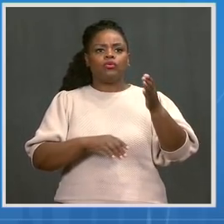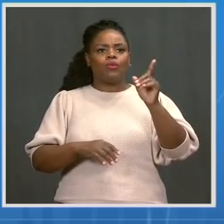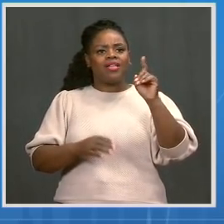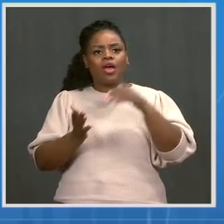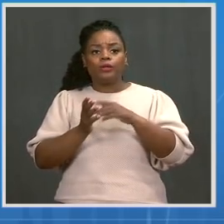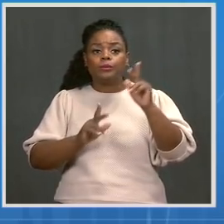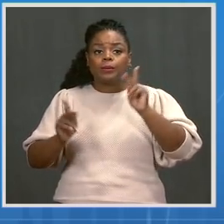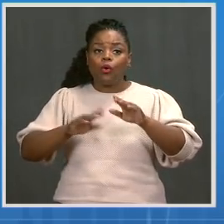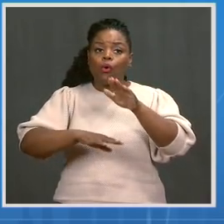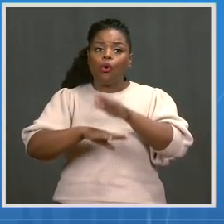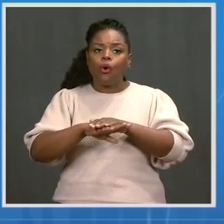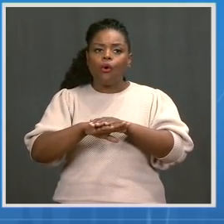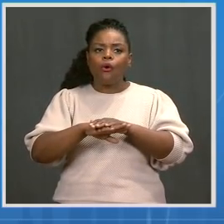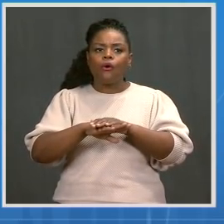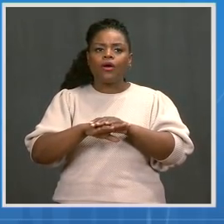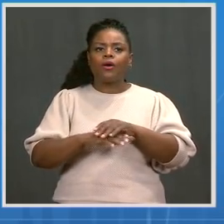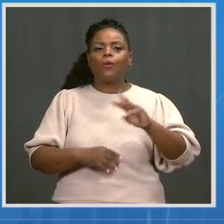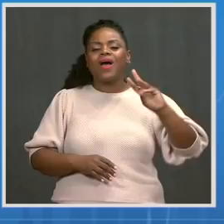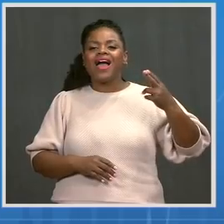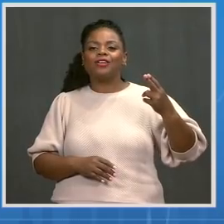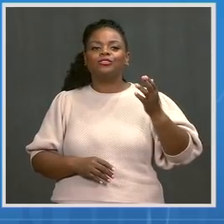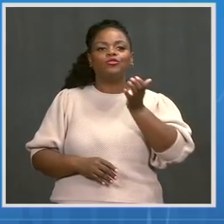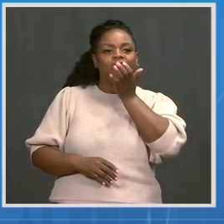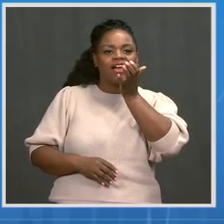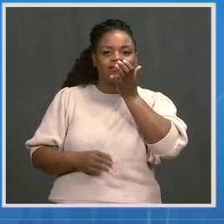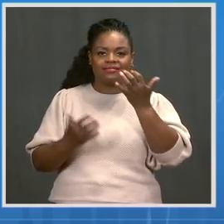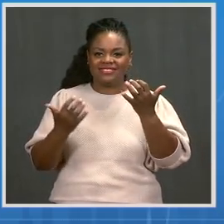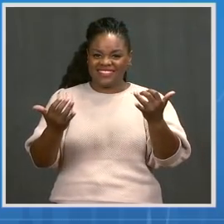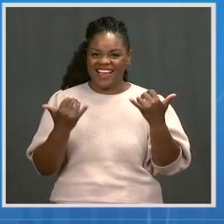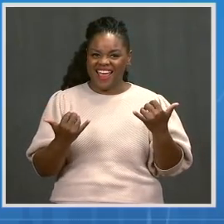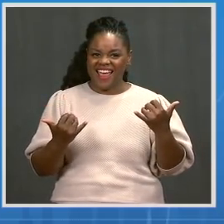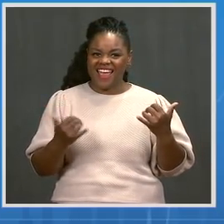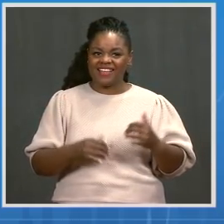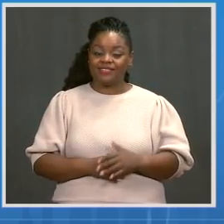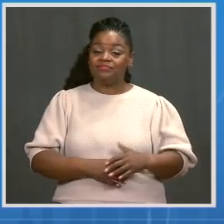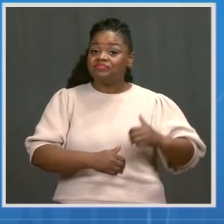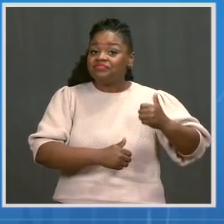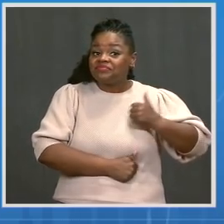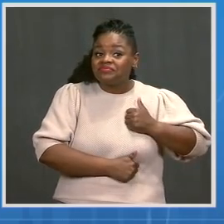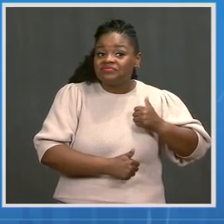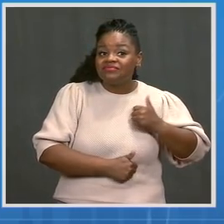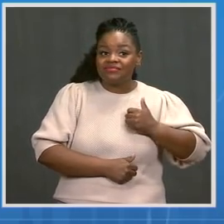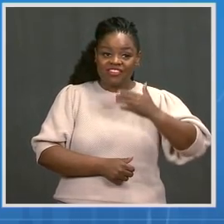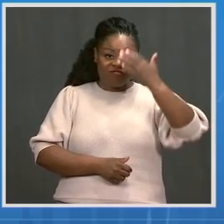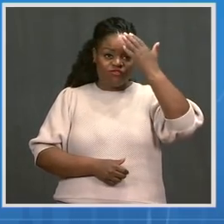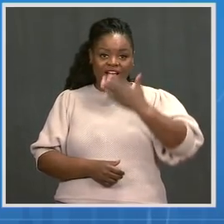1,000 of our nation's military and frontline workers celebrating how far we have come as a country